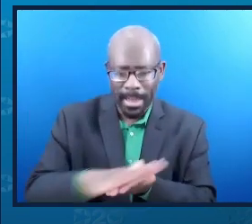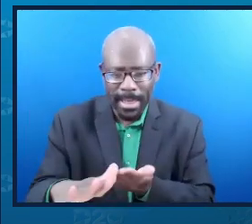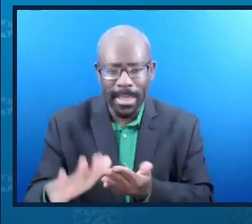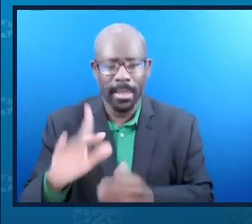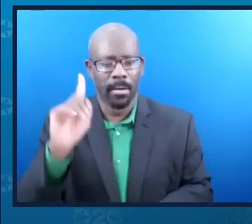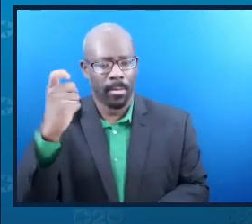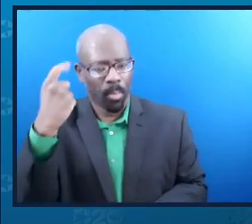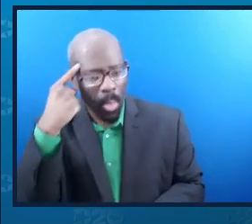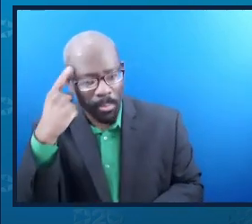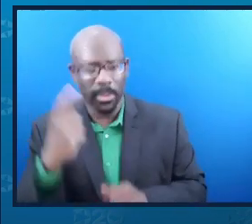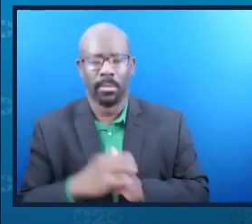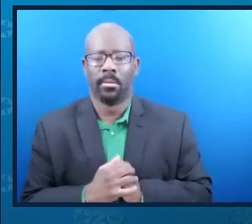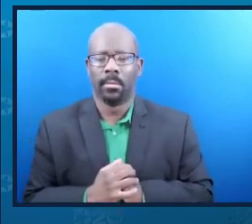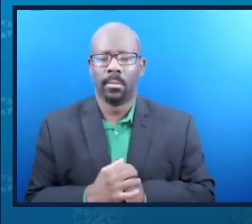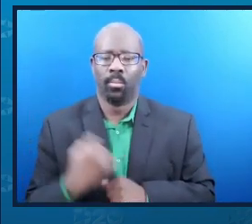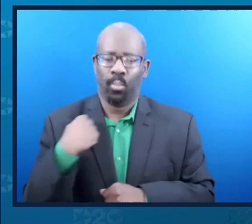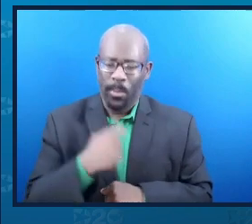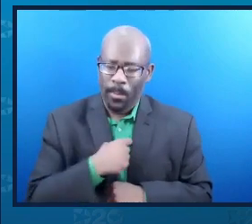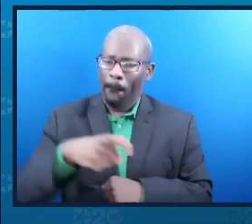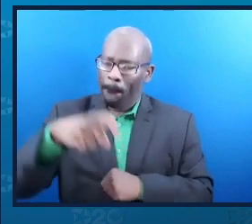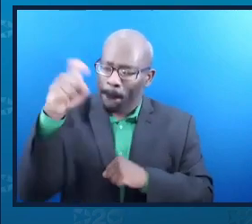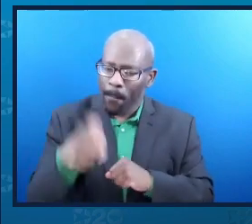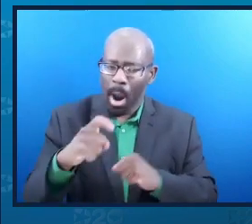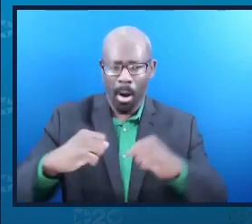BIGGER PAYCHECKS BY REBUILDING AMERICA'S INFRASTRUCTURE.